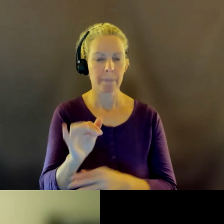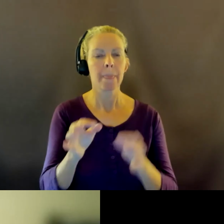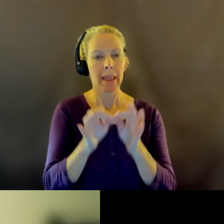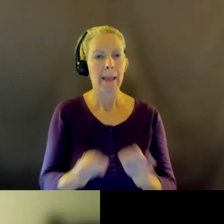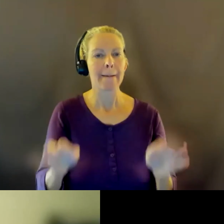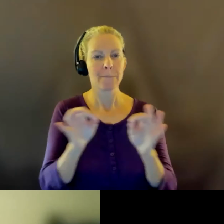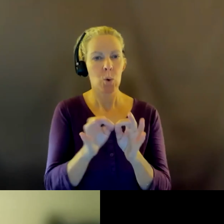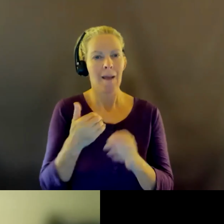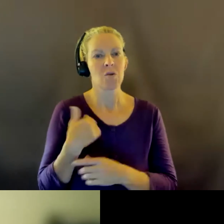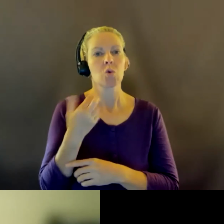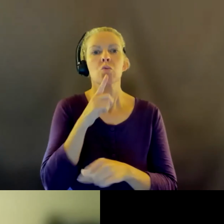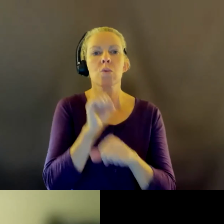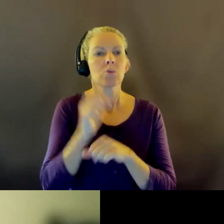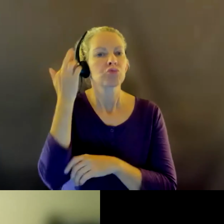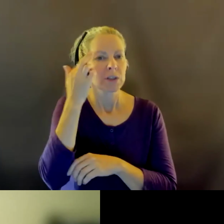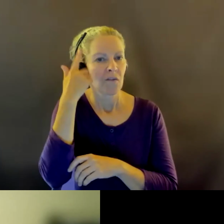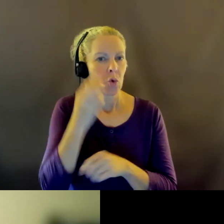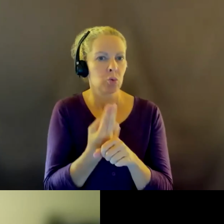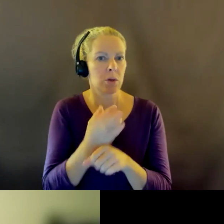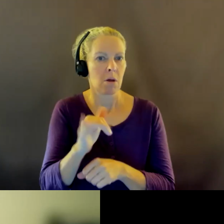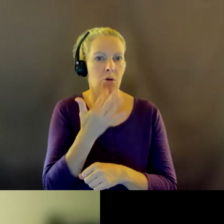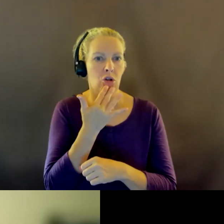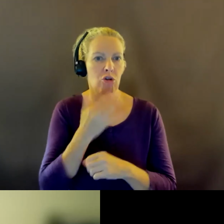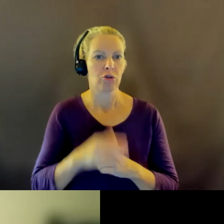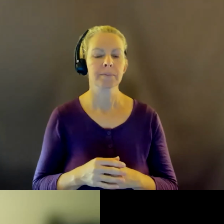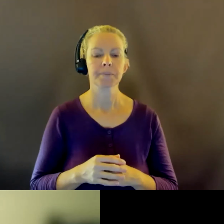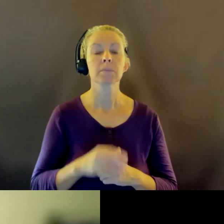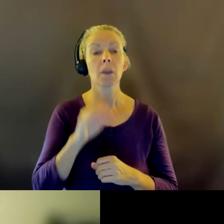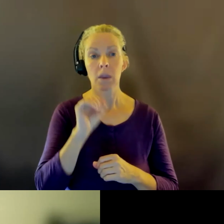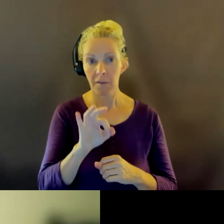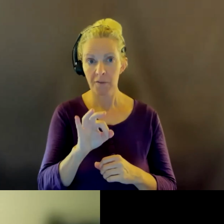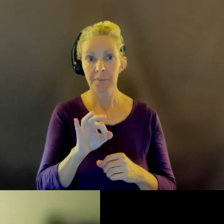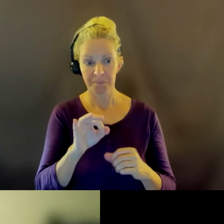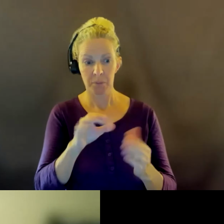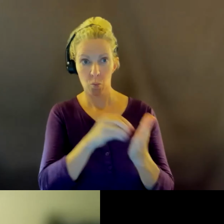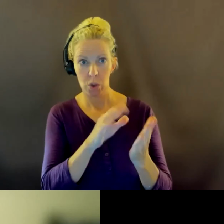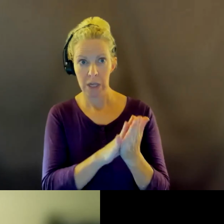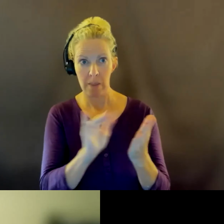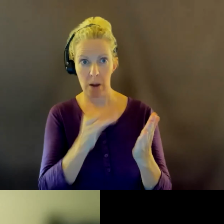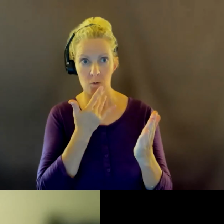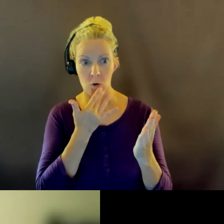If it helps to understand the context of the object, by all means, speak to it.